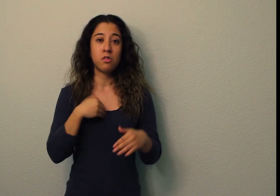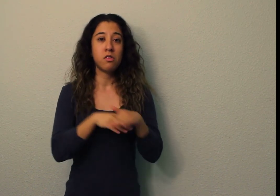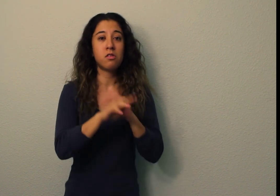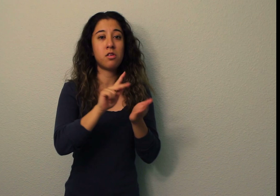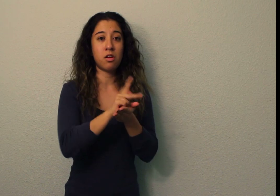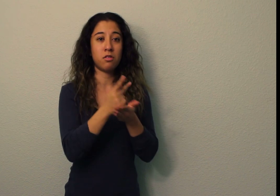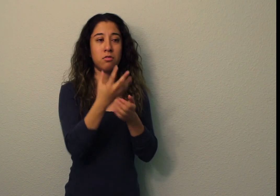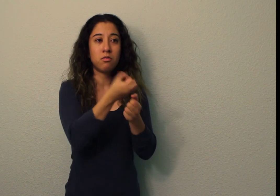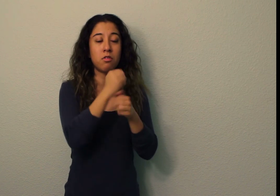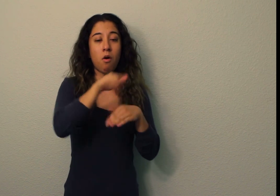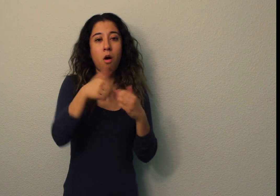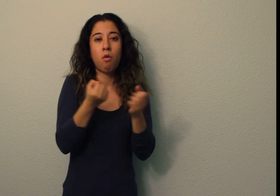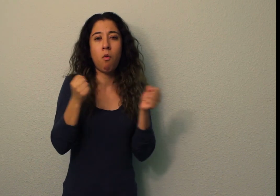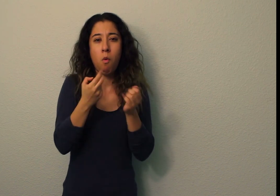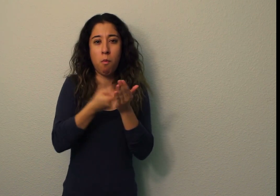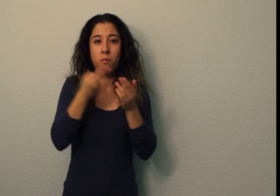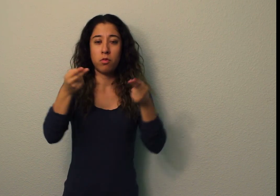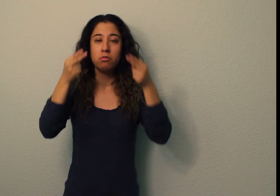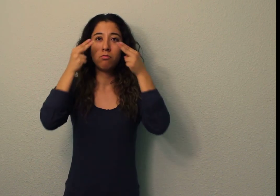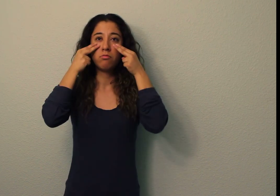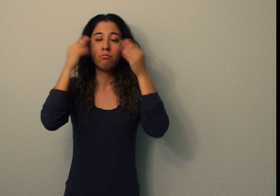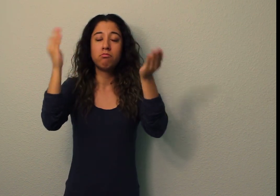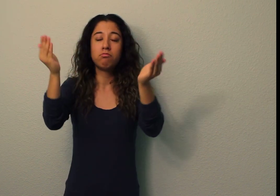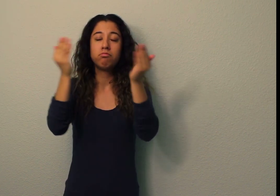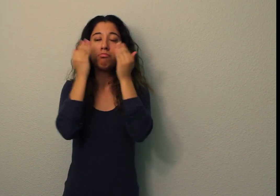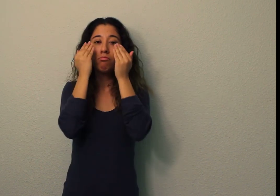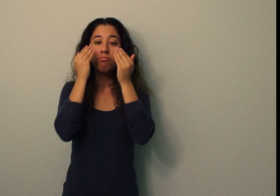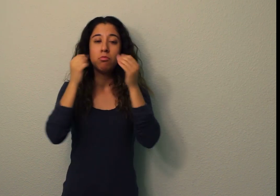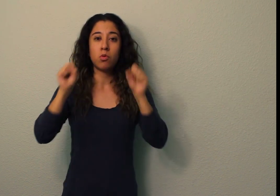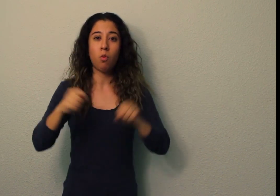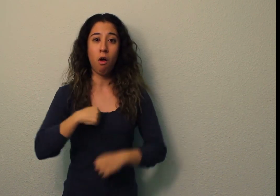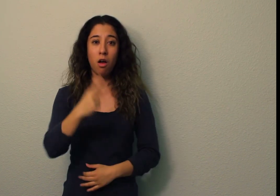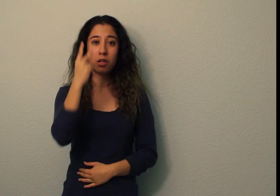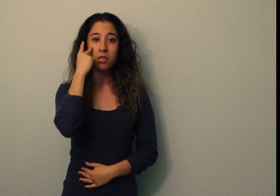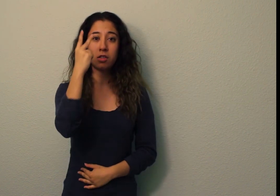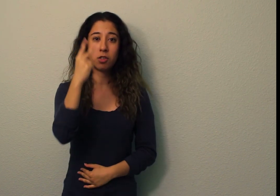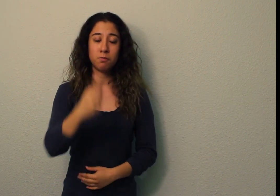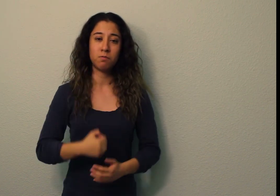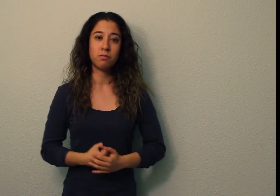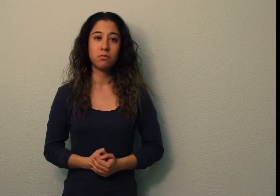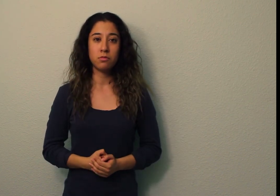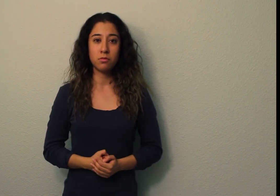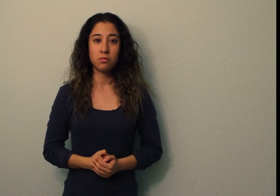I would hold the spoons to my eyes to lessen the swelling so that I could see.